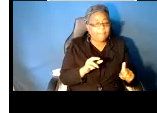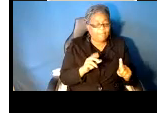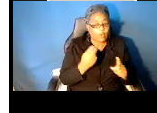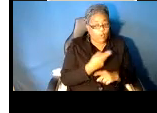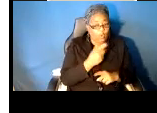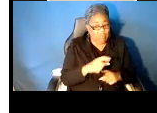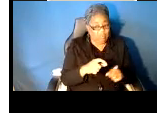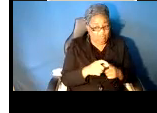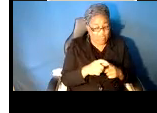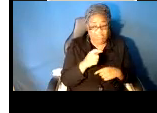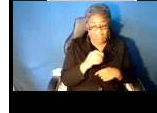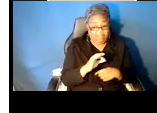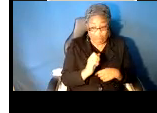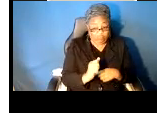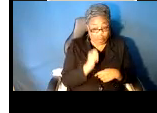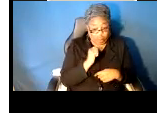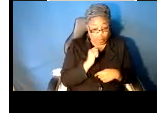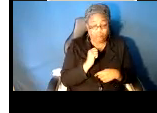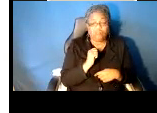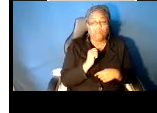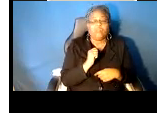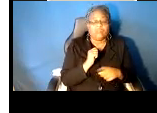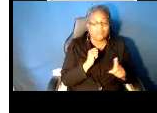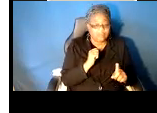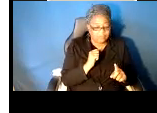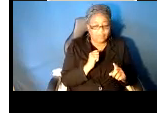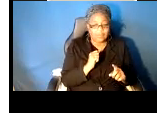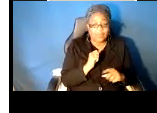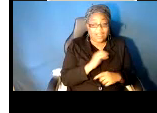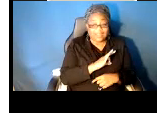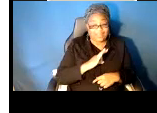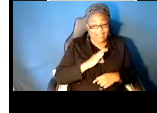that MRAC staff may reword your response here to match that.